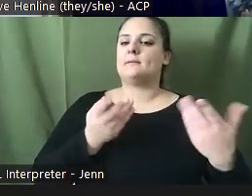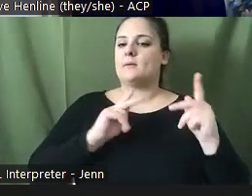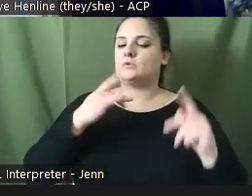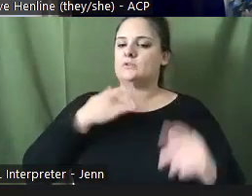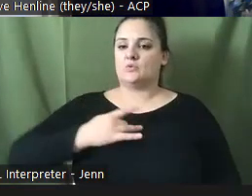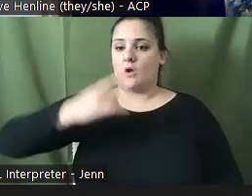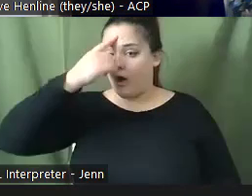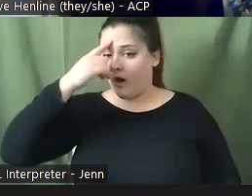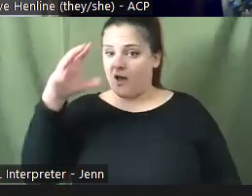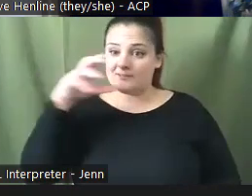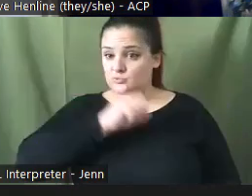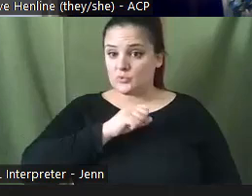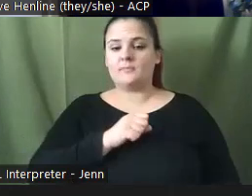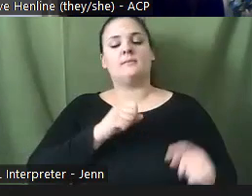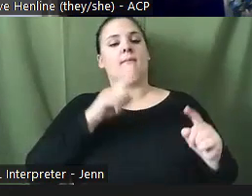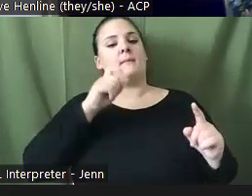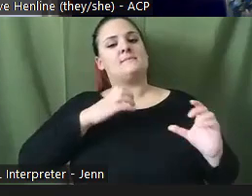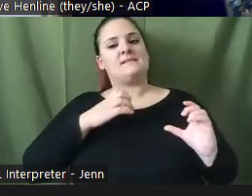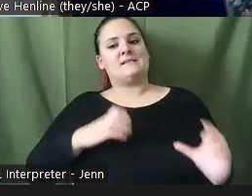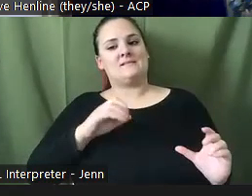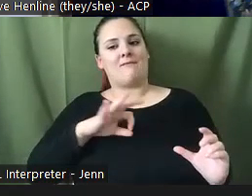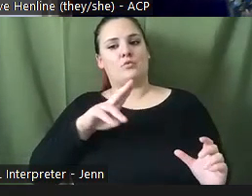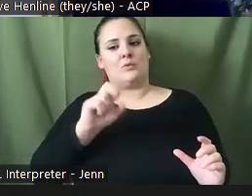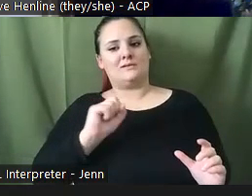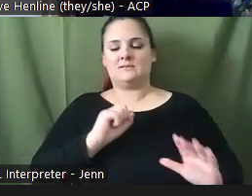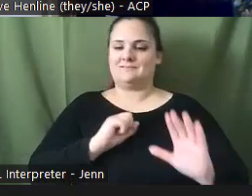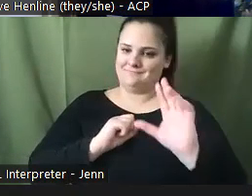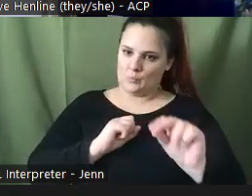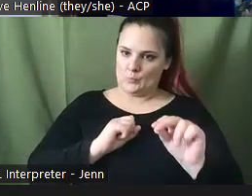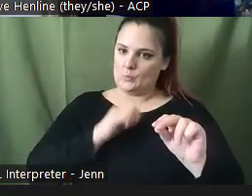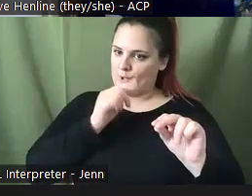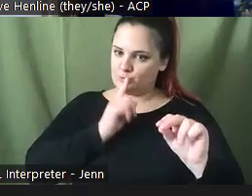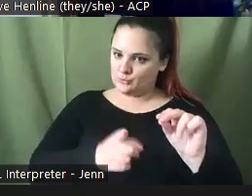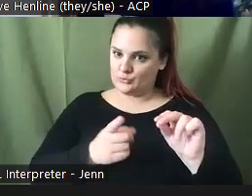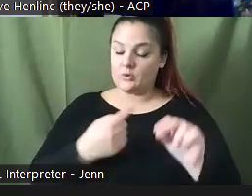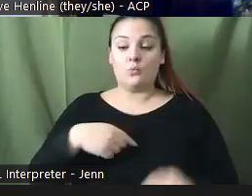be citizens of the United States, and that is not true. We do not ask for citizenship,